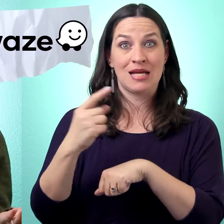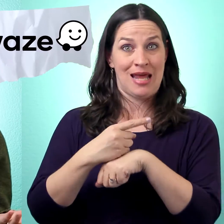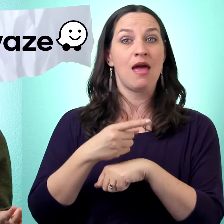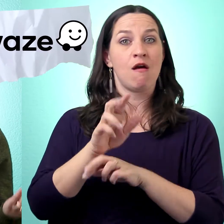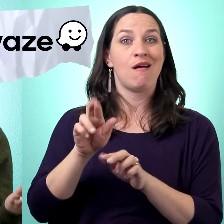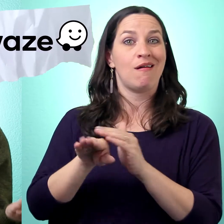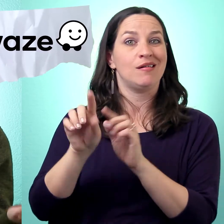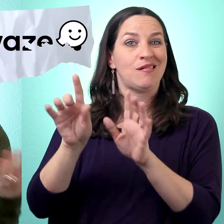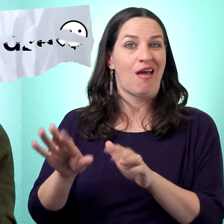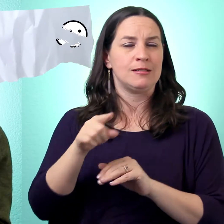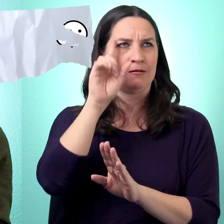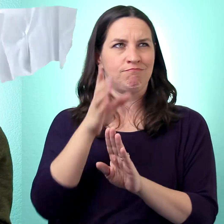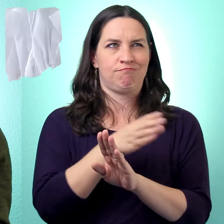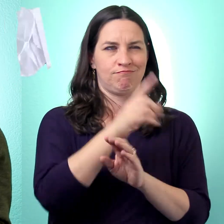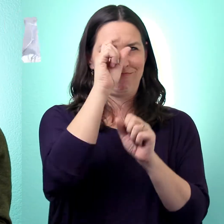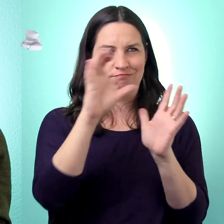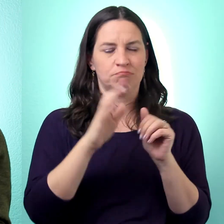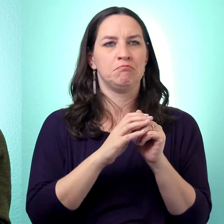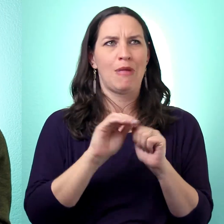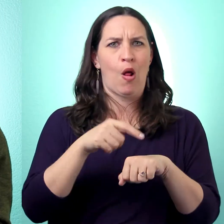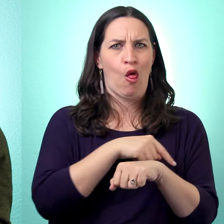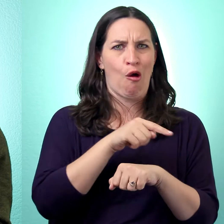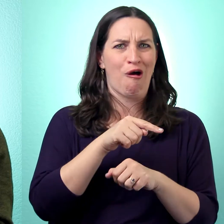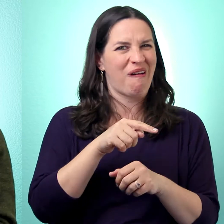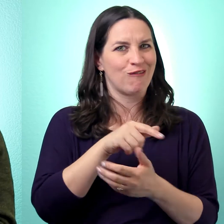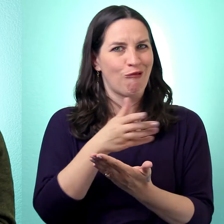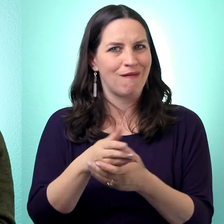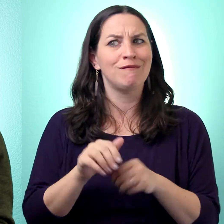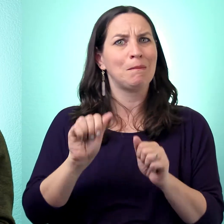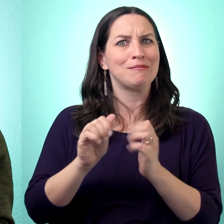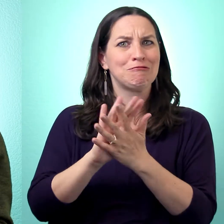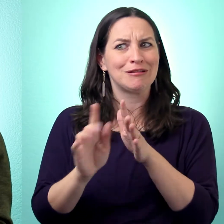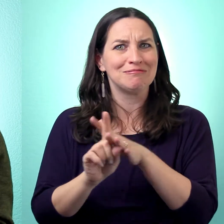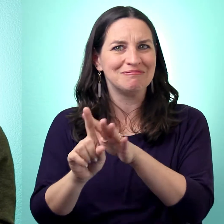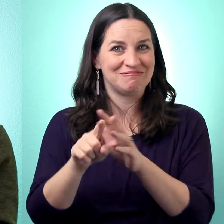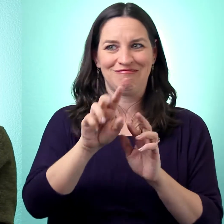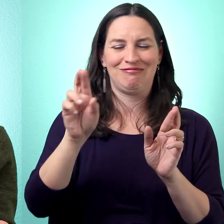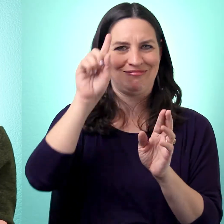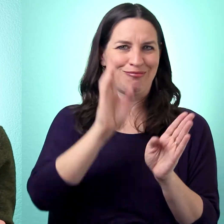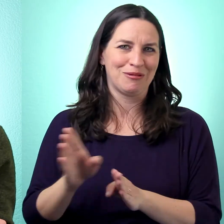So when you're traveling to the testing site, you're able to anticipate how long it's going to take and what kind of things might come up along the way.